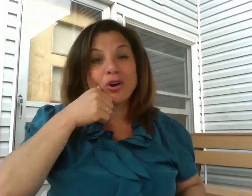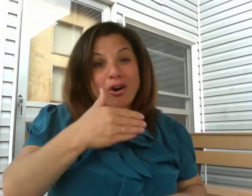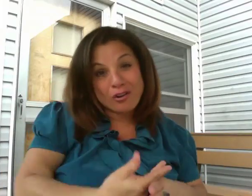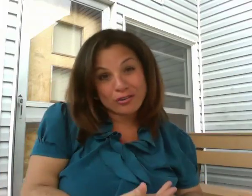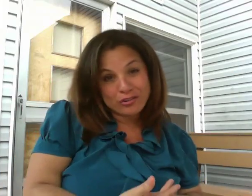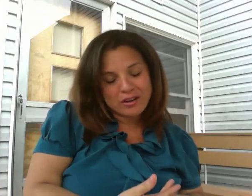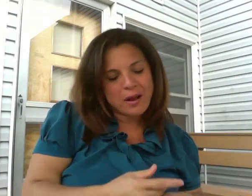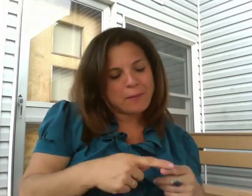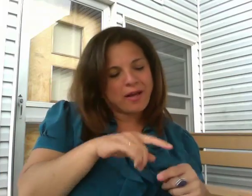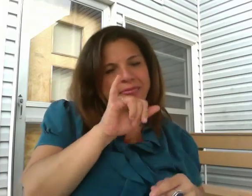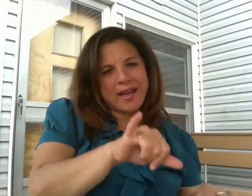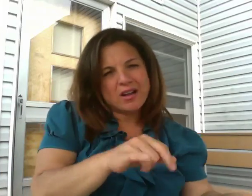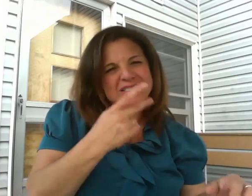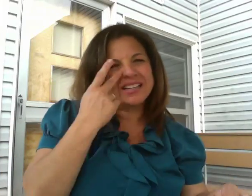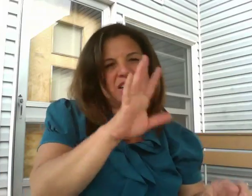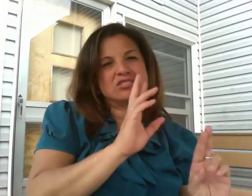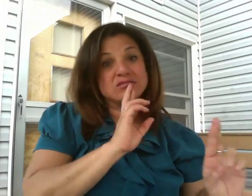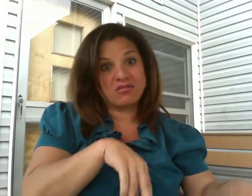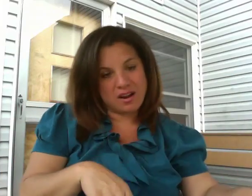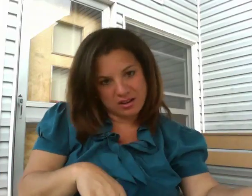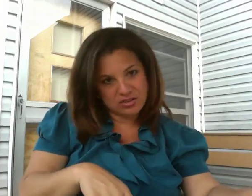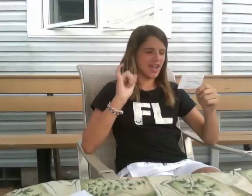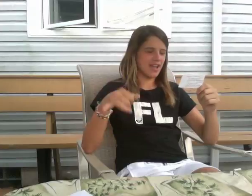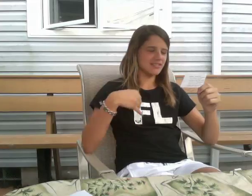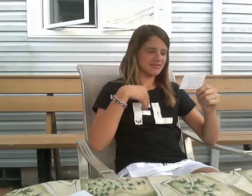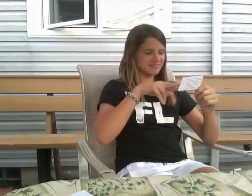I am going to ask my daughter about that and see what is her response.